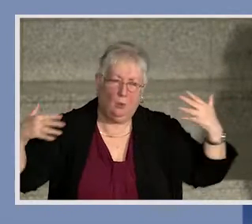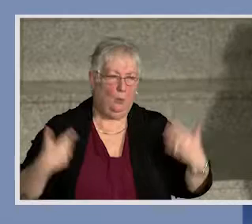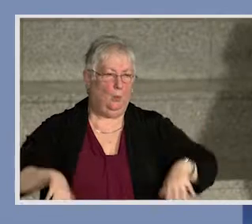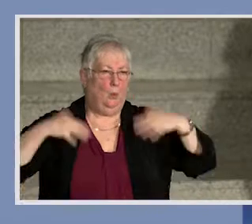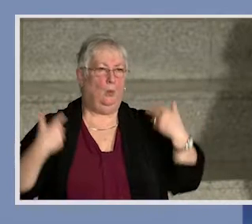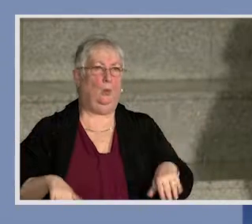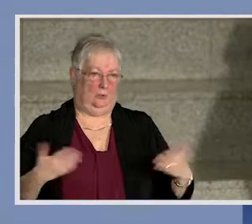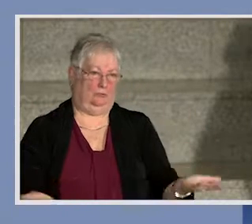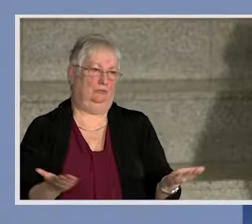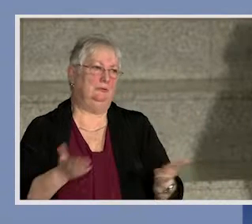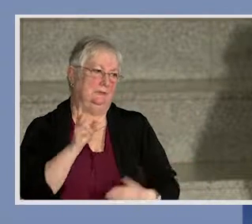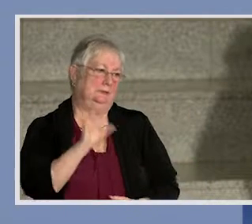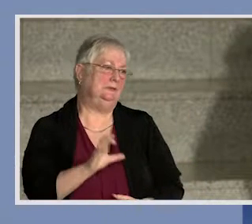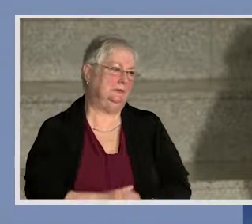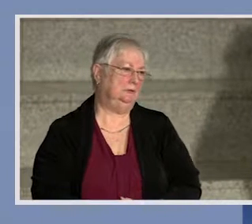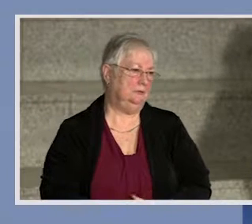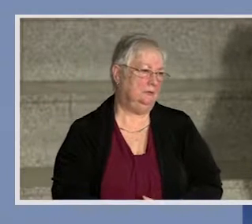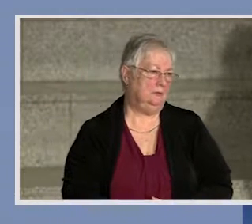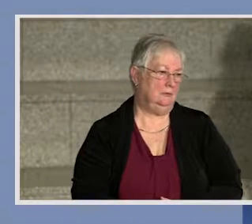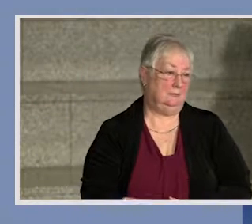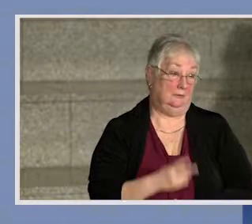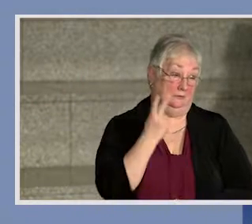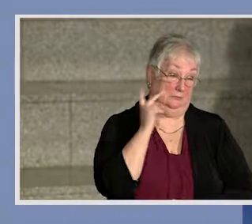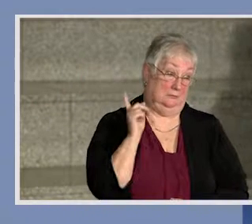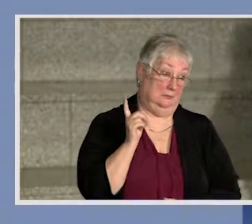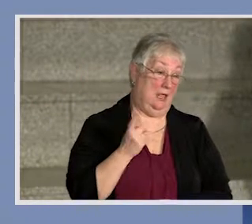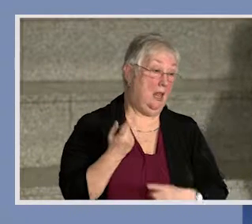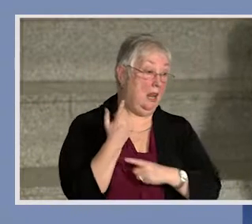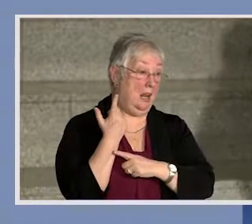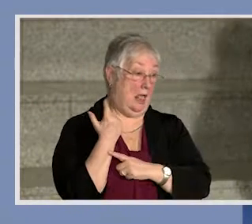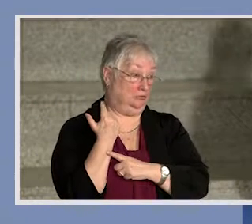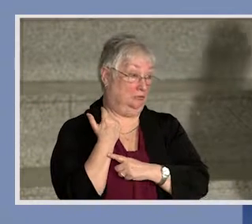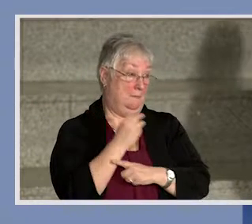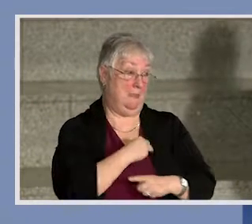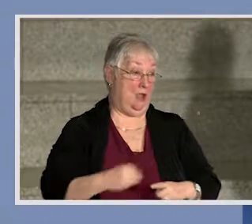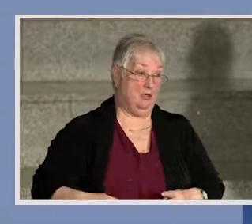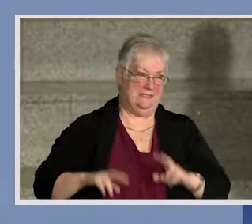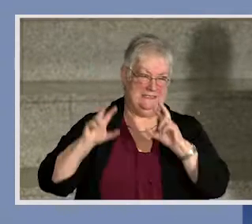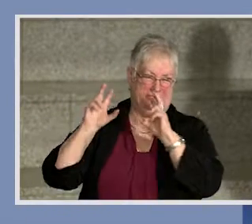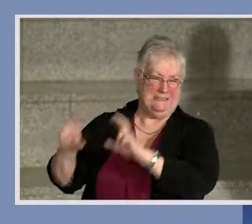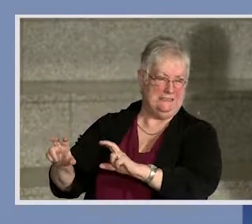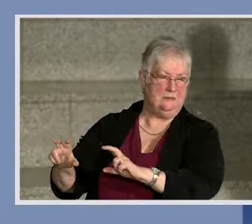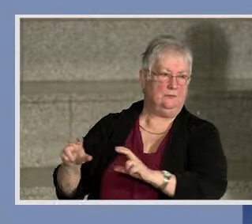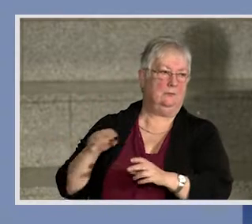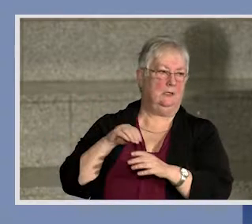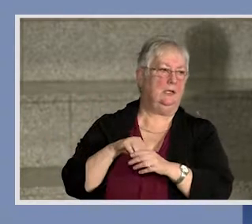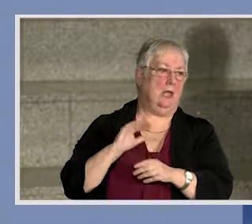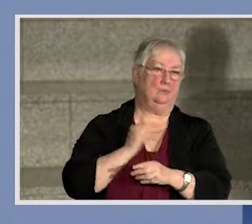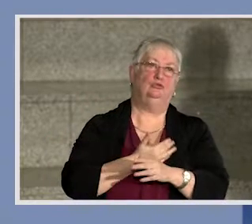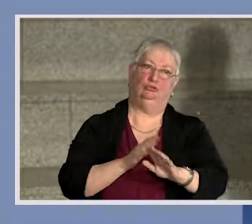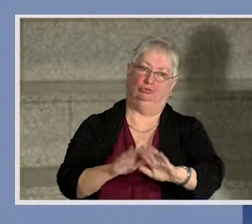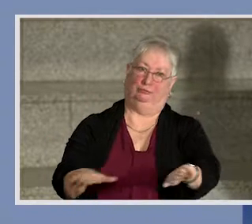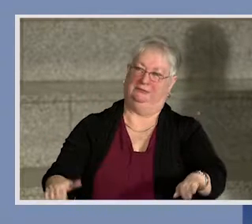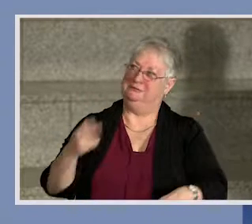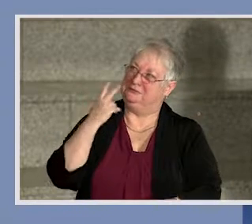CHILDREN AND YOUNG ADULTS. THE INVESTMENTS WERE TARGETED TO CHILDREN AT THE EARLIEST STAGES OF THEIR FORMATIVE YEARS ALL